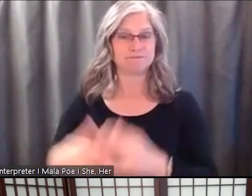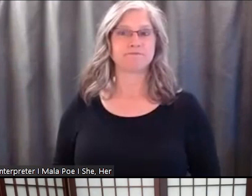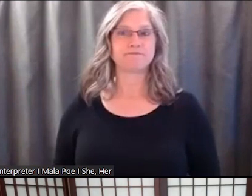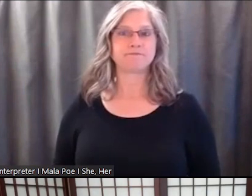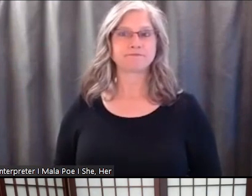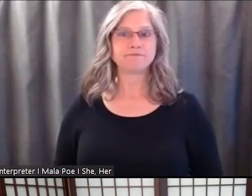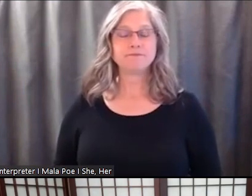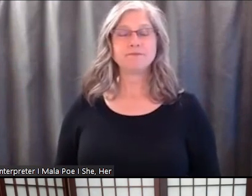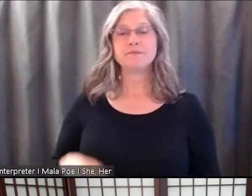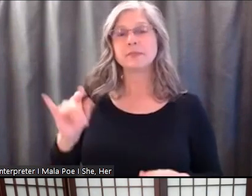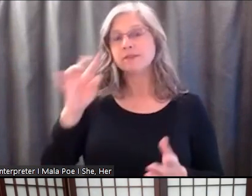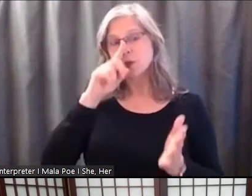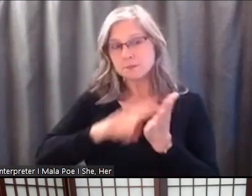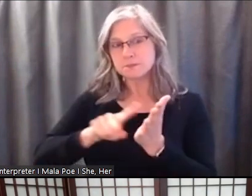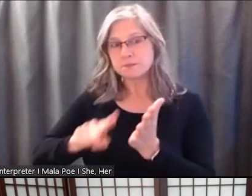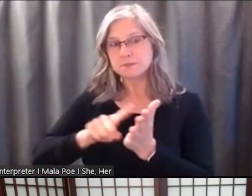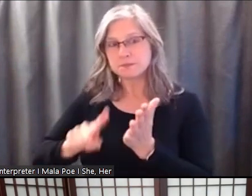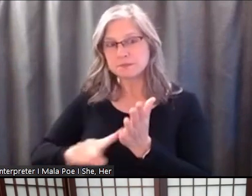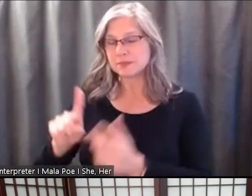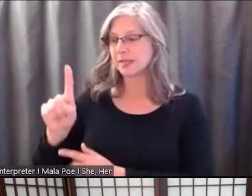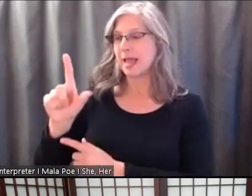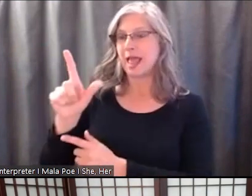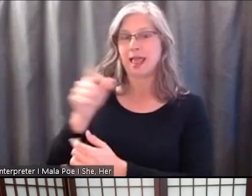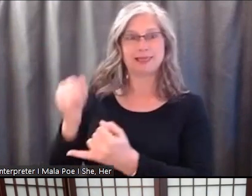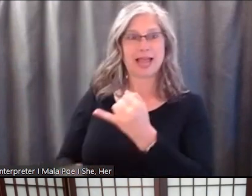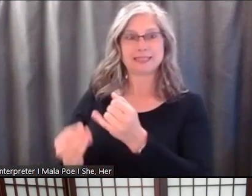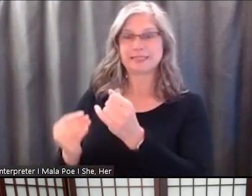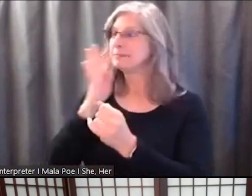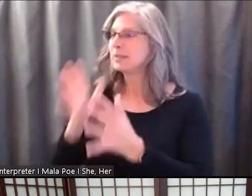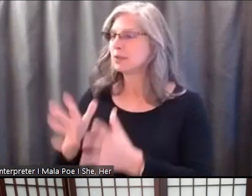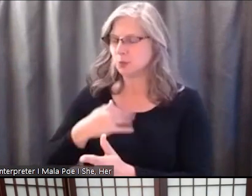If you look up last speaker through a Google search, you'll find many, many examples.